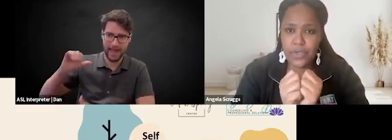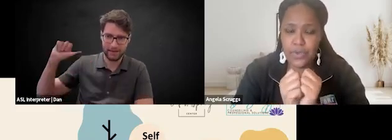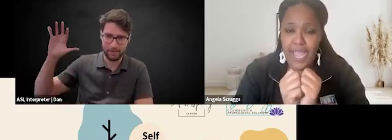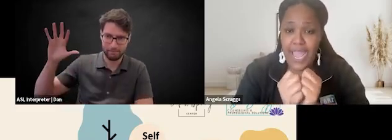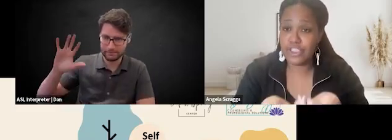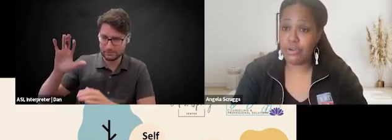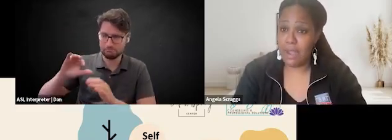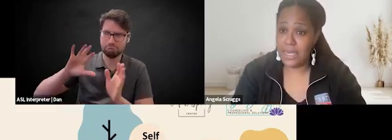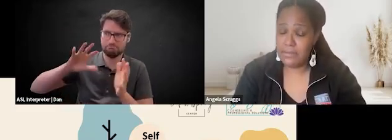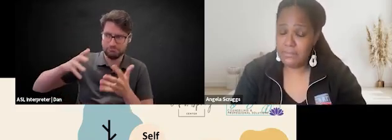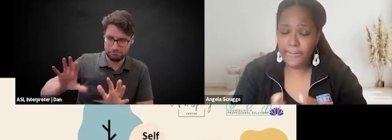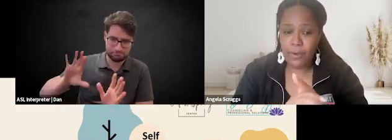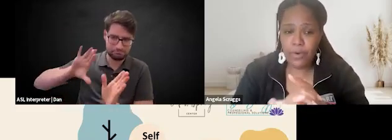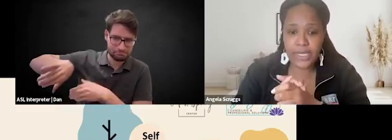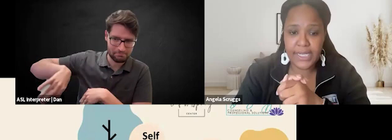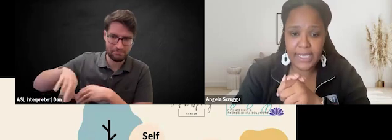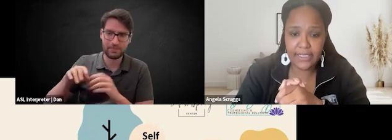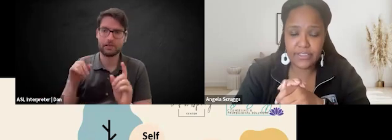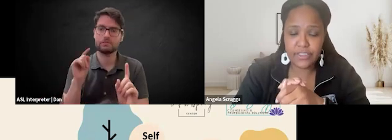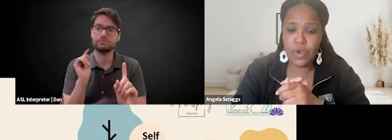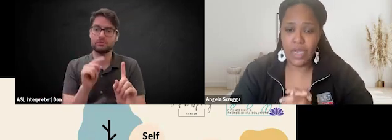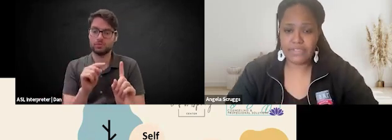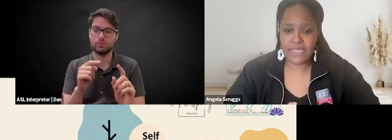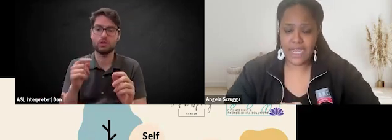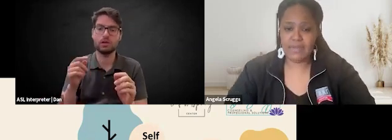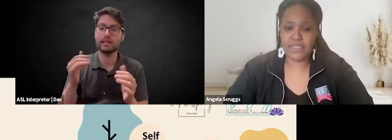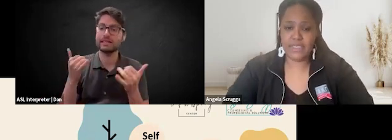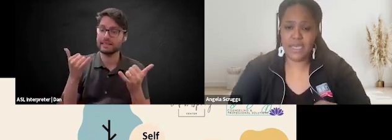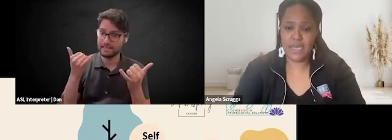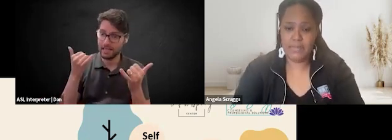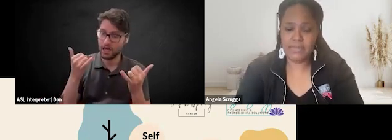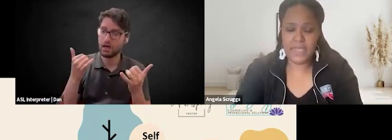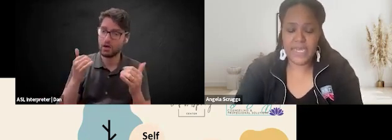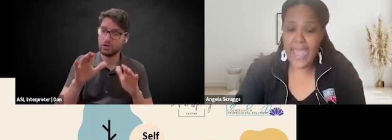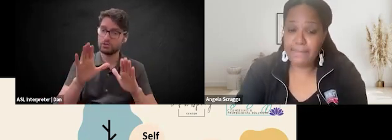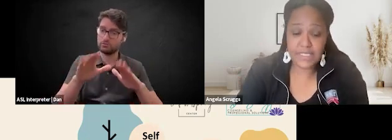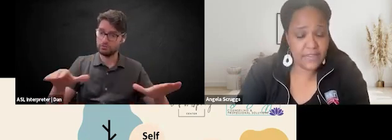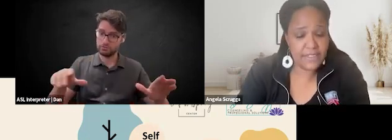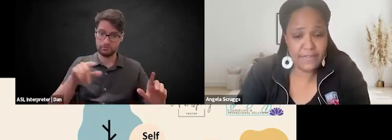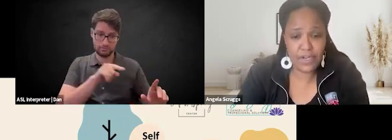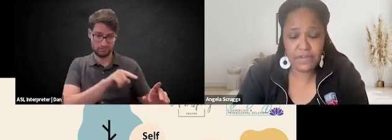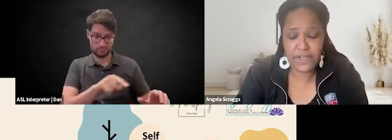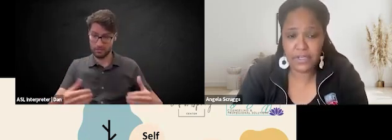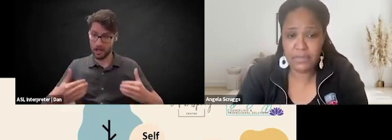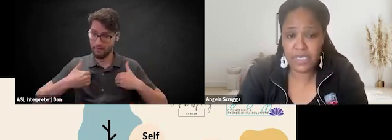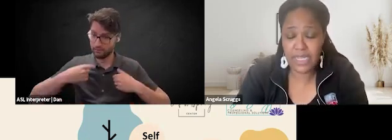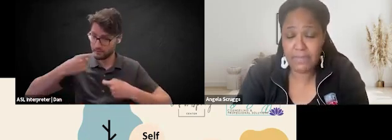who have trauma or kids who oftentimes, um... it happens in the Deaf and hard of hearing community